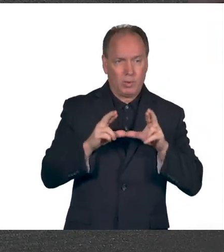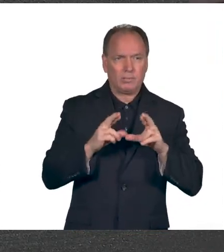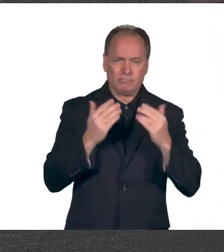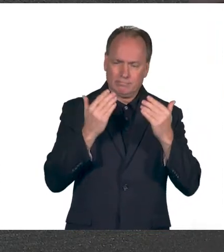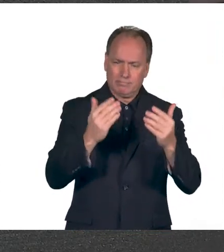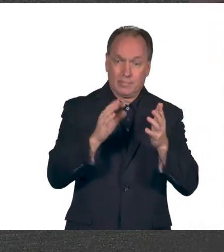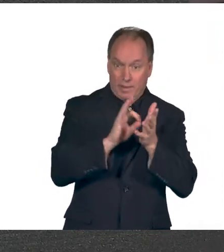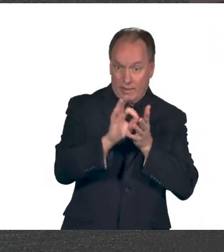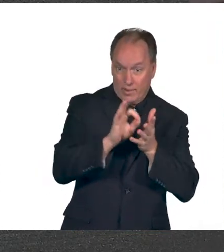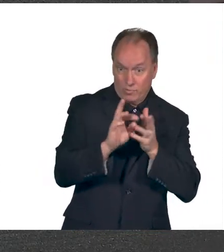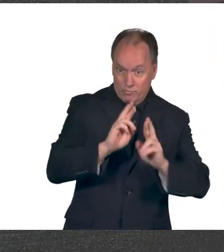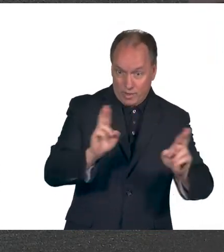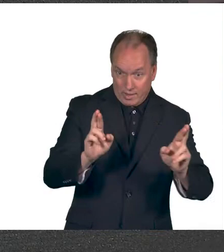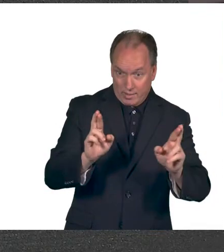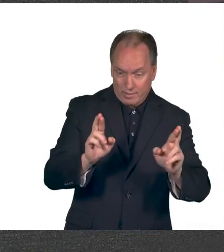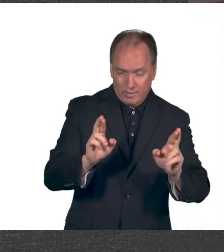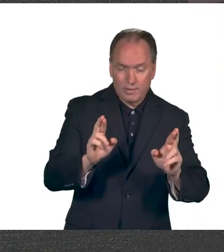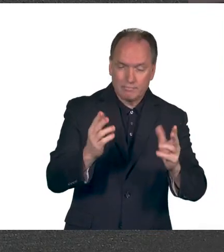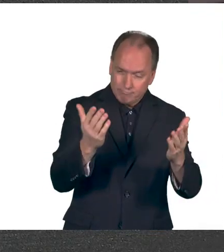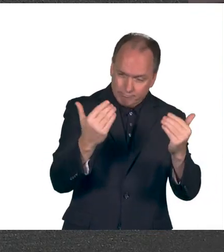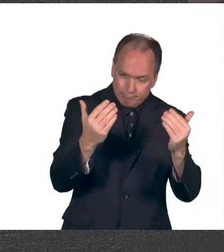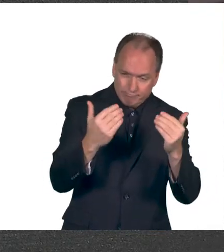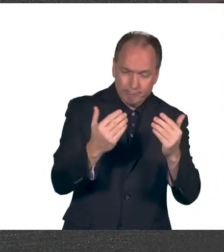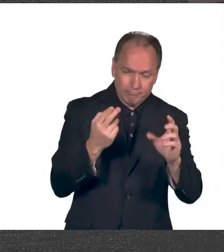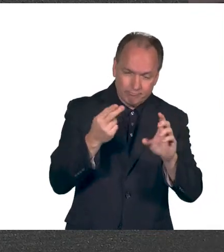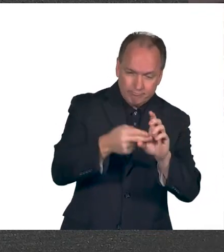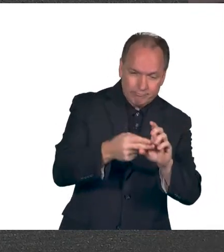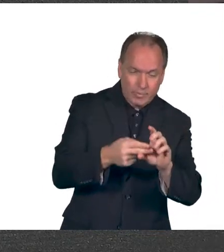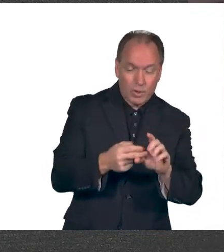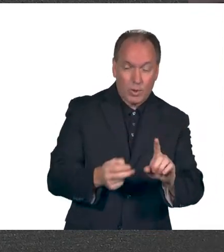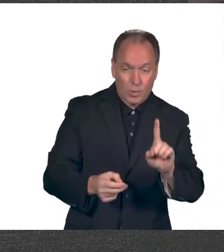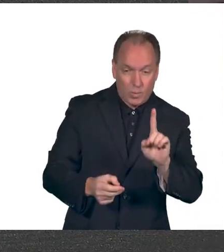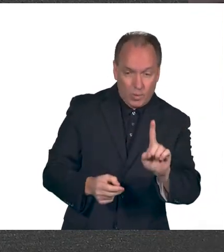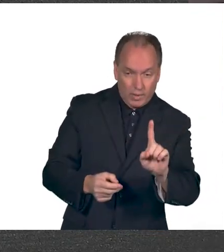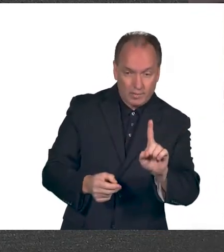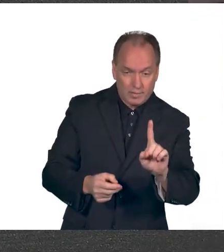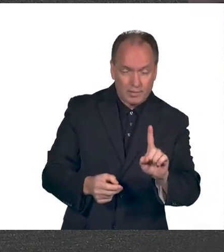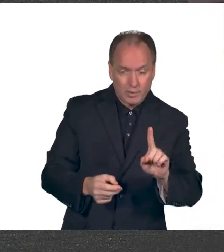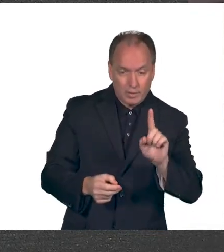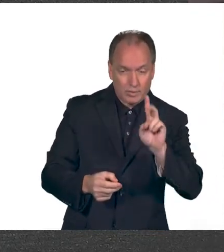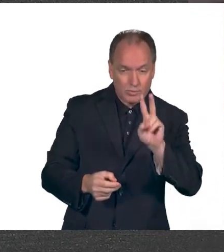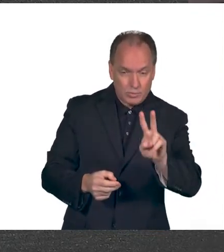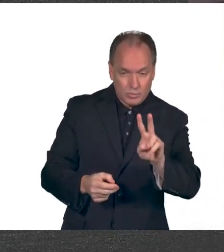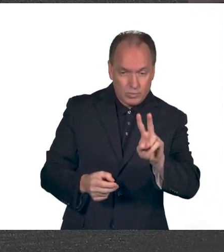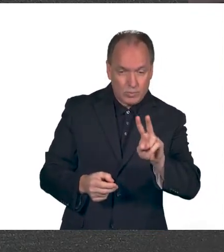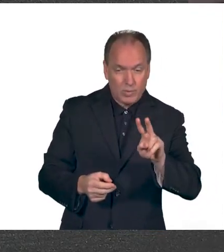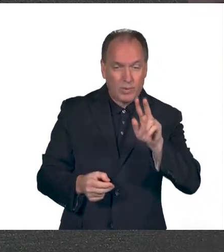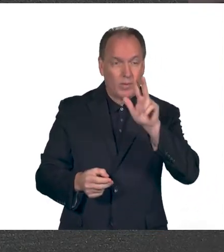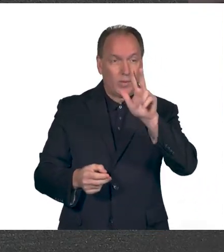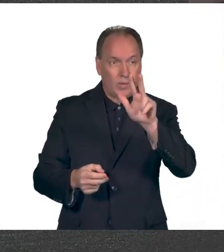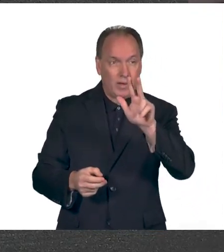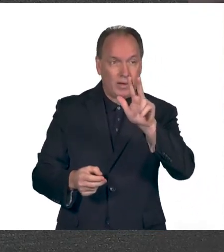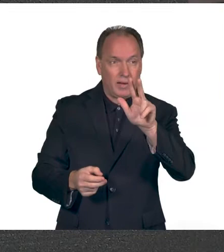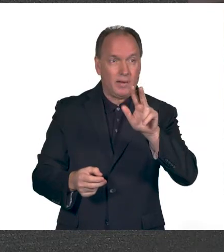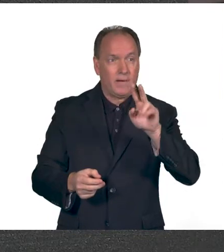Okay good here we go, nice and loud. One, two, three,